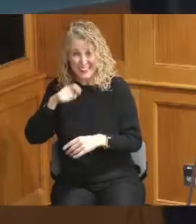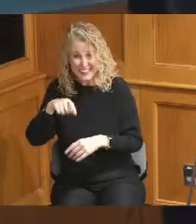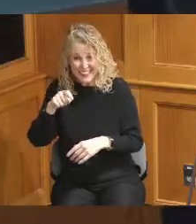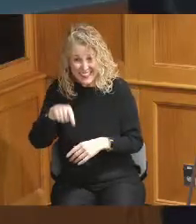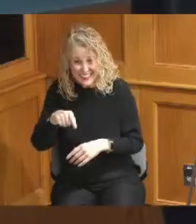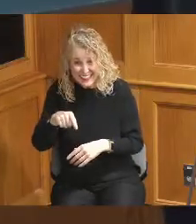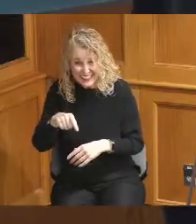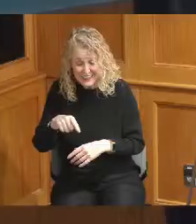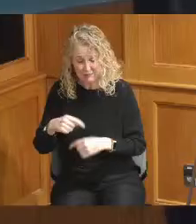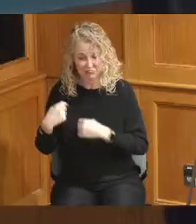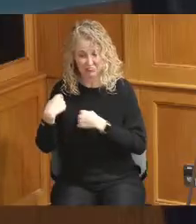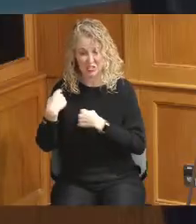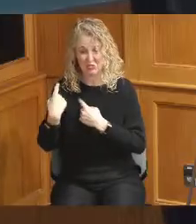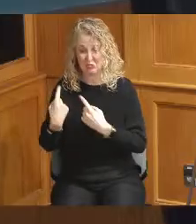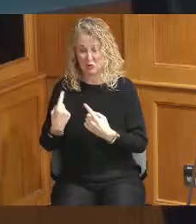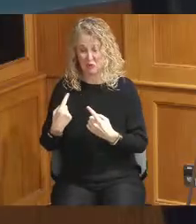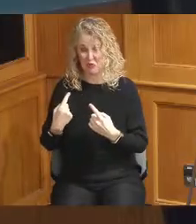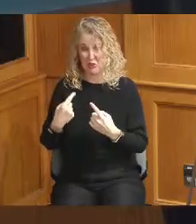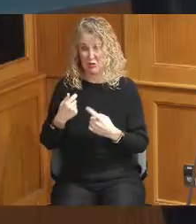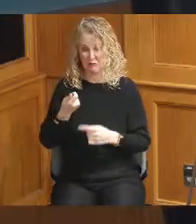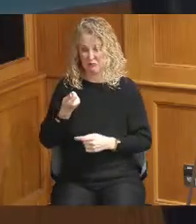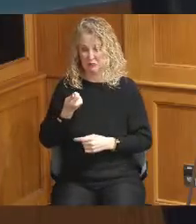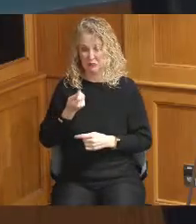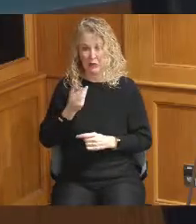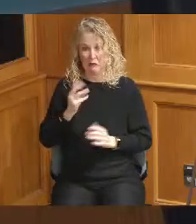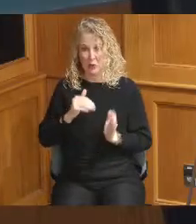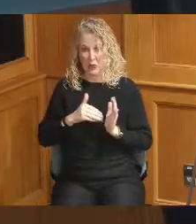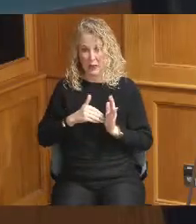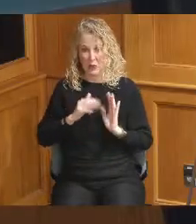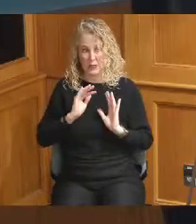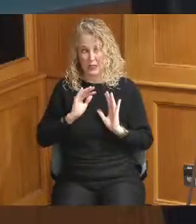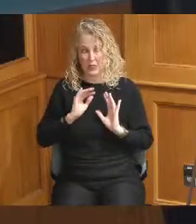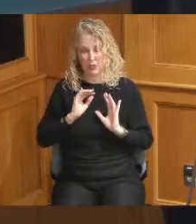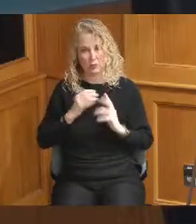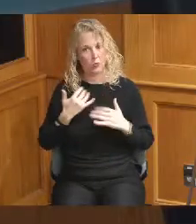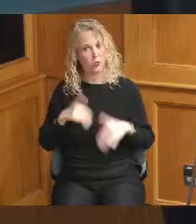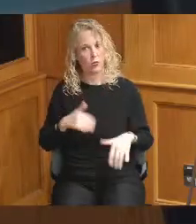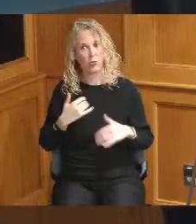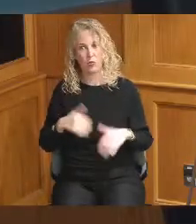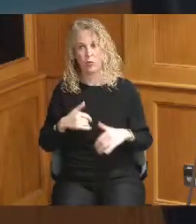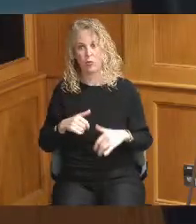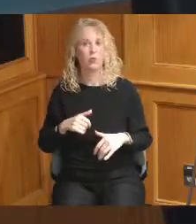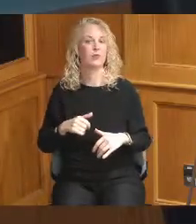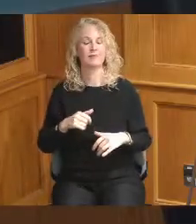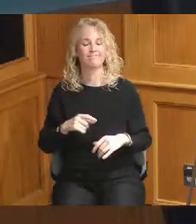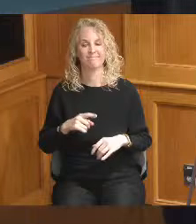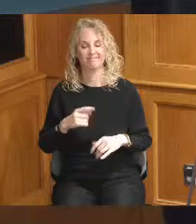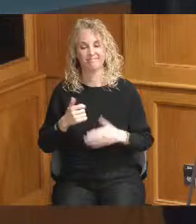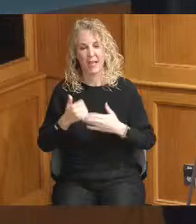a fairly small number compared to 30 to 40,000 it really is a sobering reminder about how much